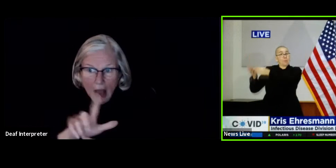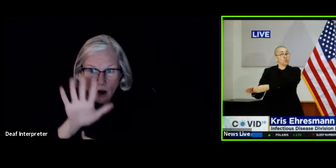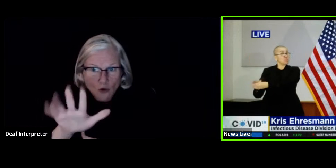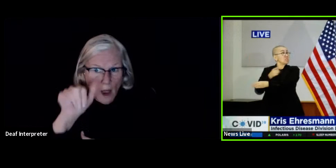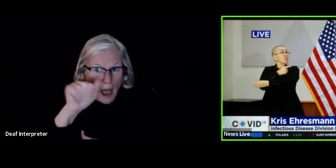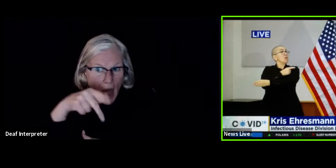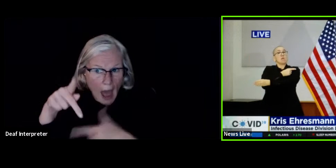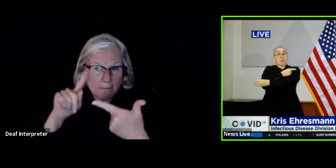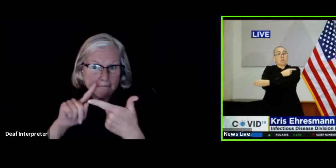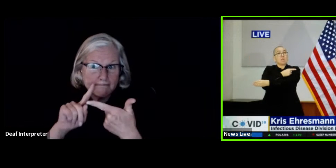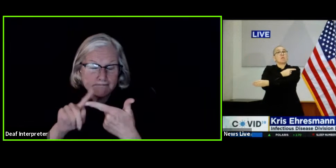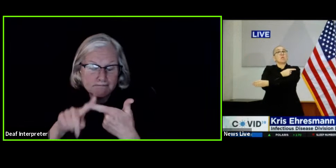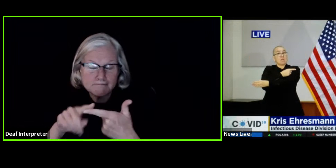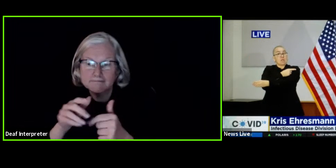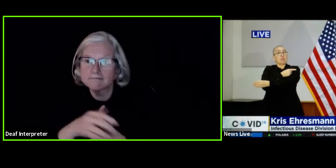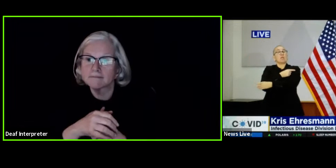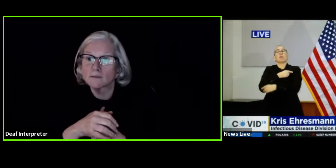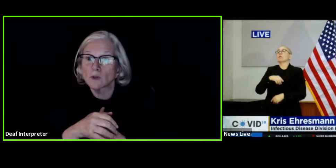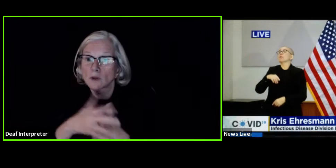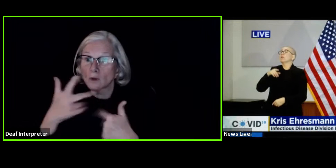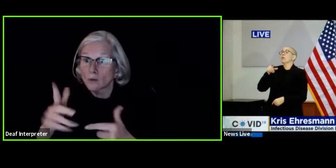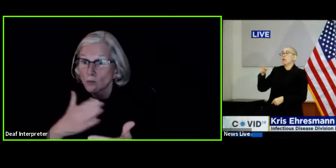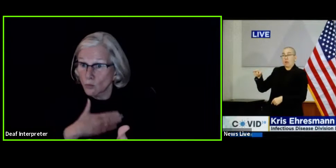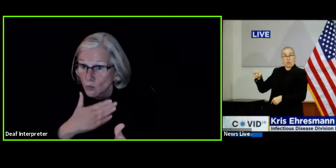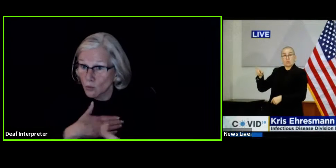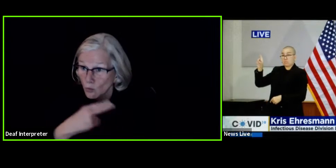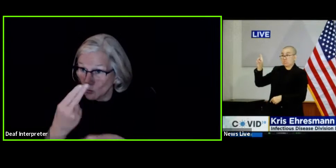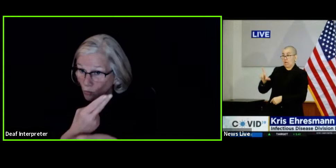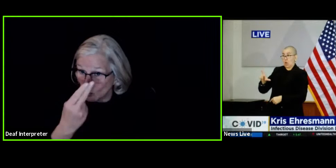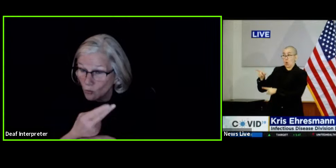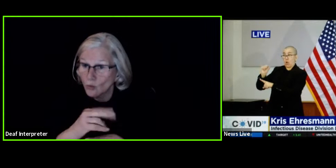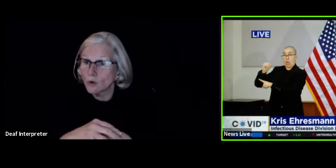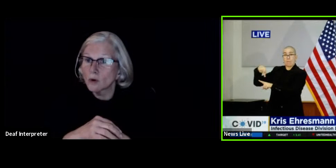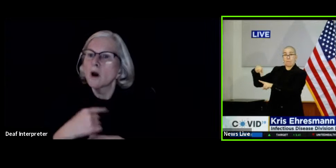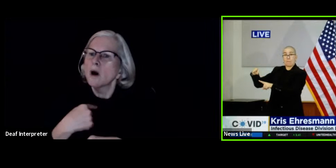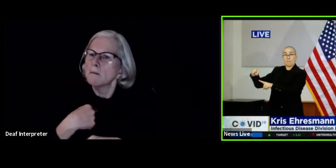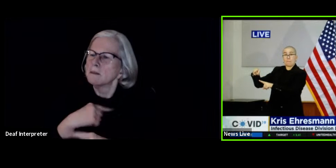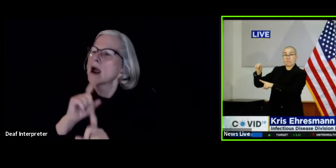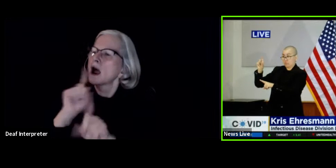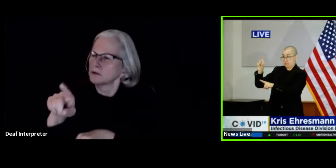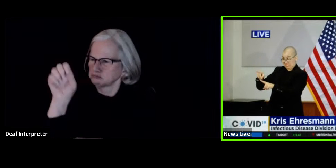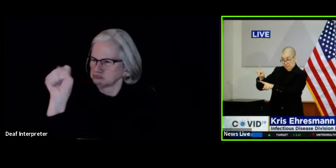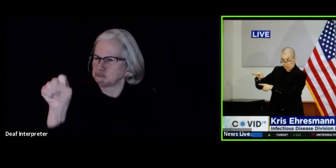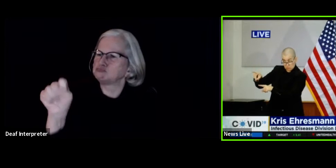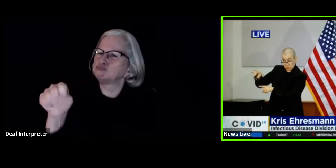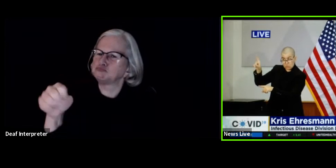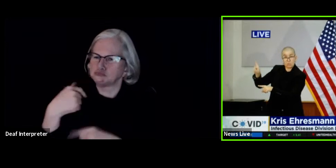APP AND WOULD YOU BE WILLING TO USE IT? AND IF I SAY, YES, I HAVE, AND I WOULD LIKE